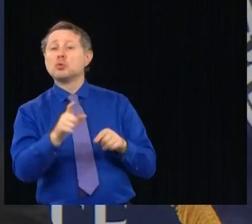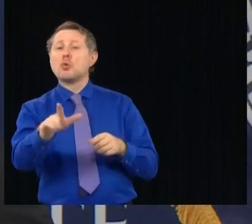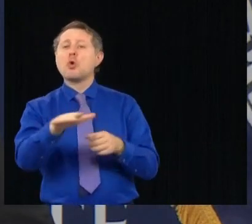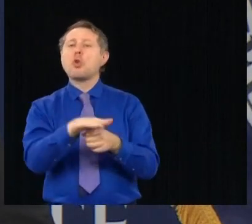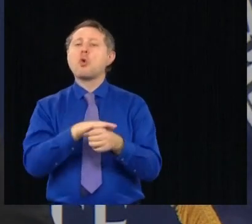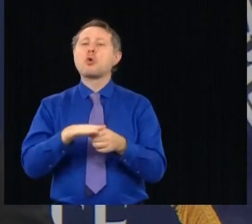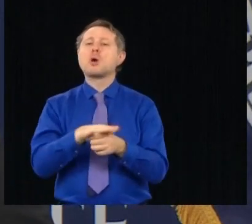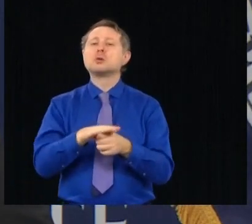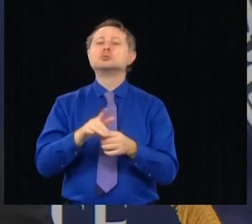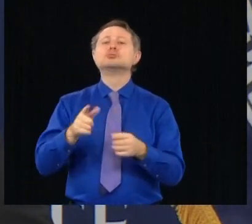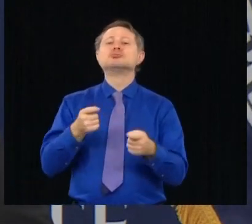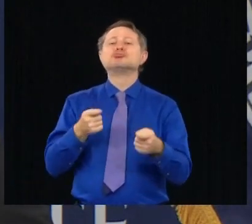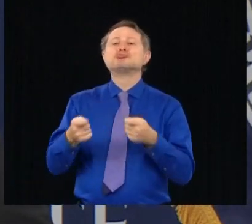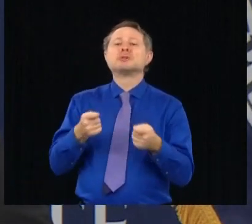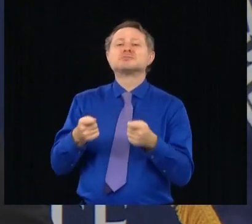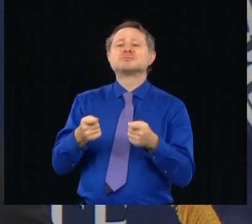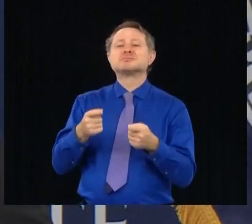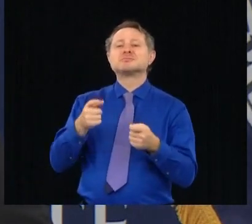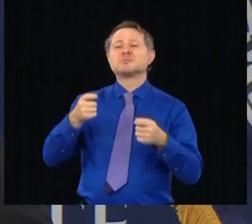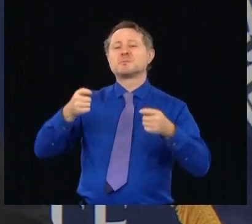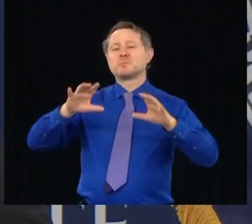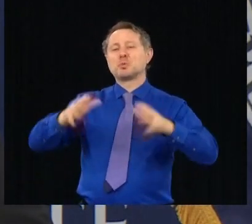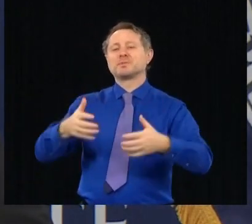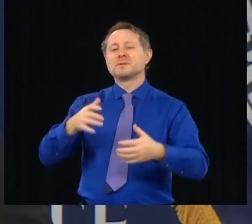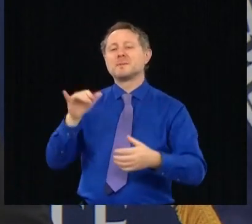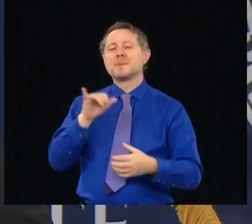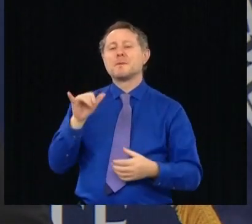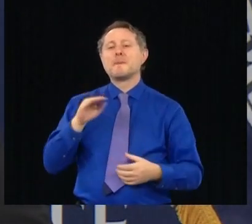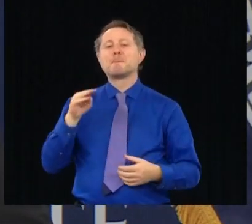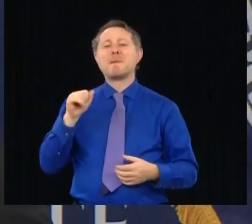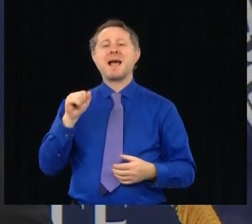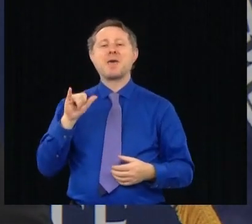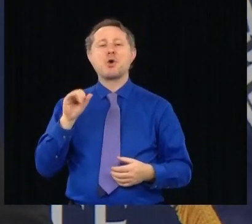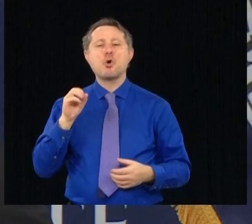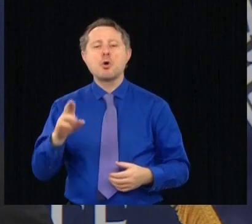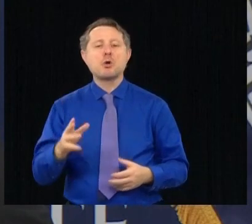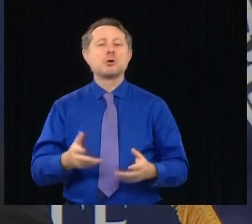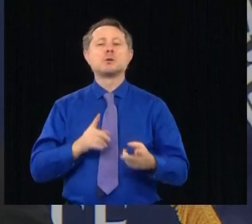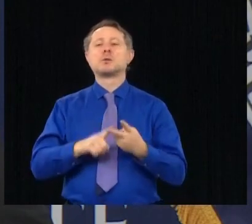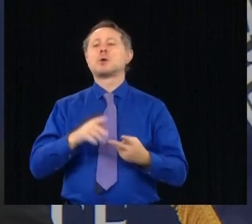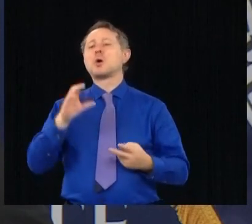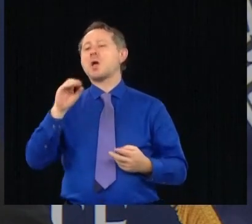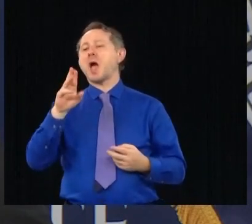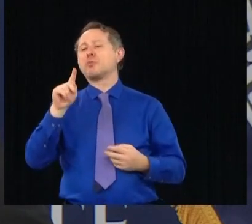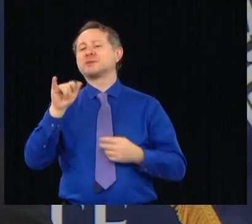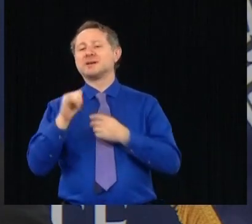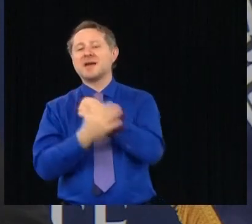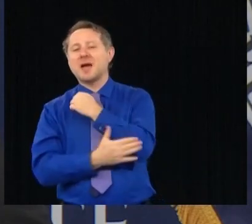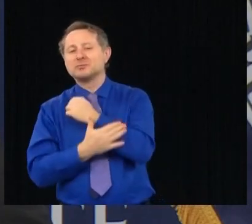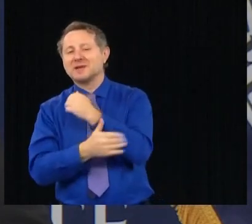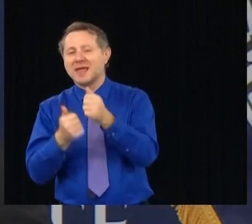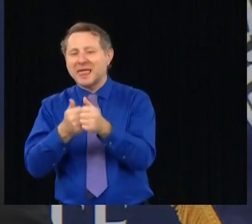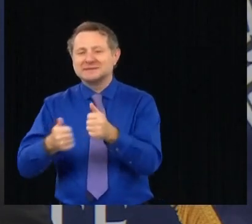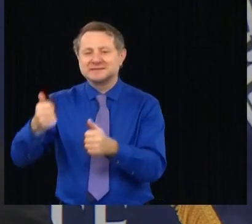HOW DOES THIS WORK, THEY CAN CALL THE, QUOTE/UNQUOTE,